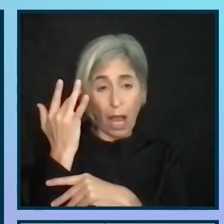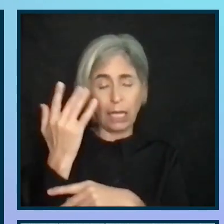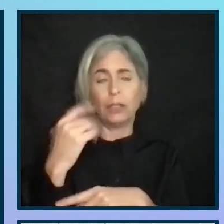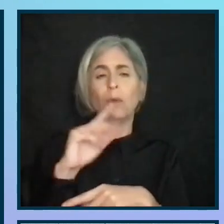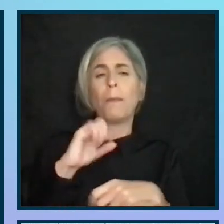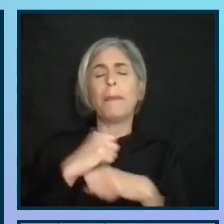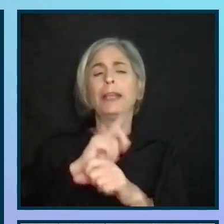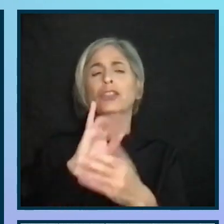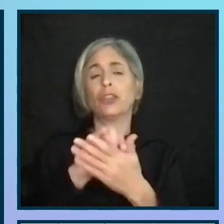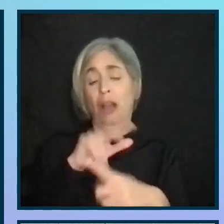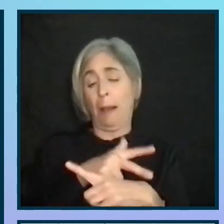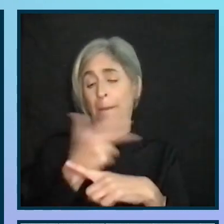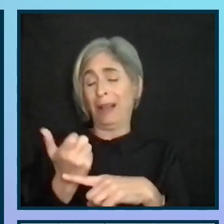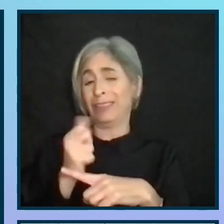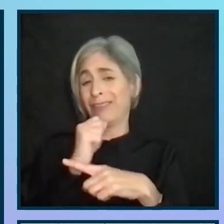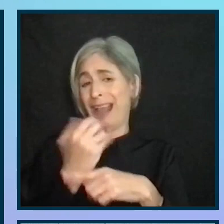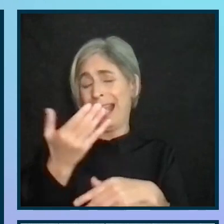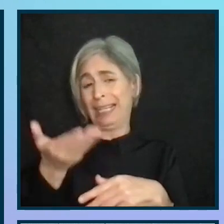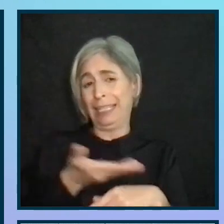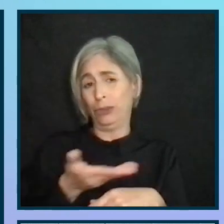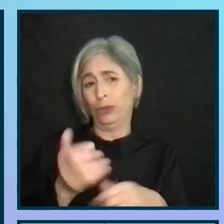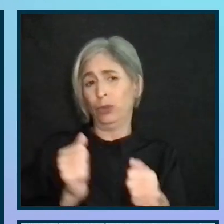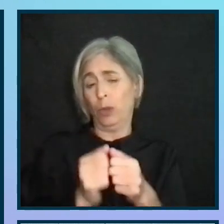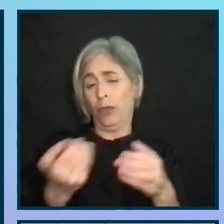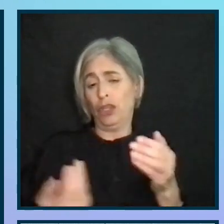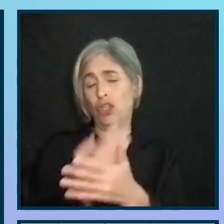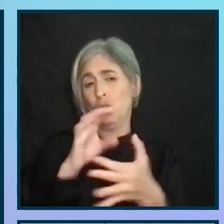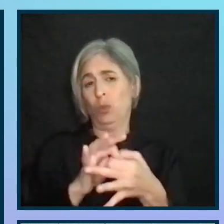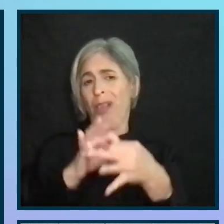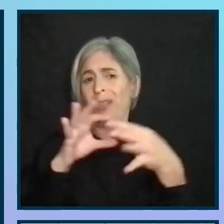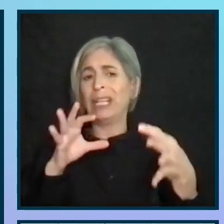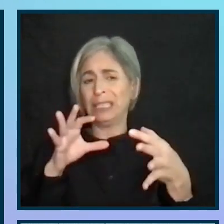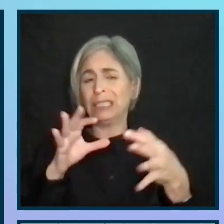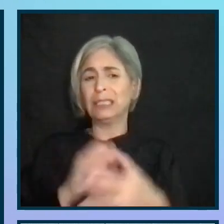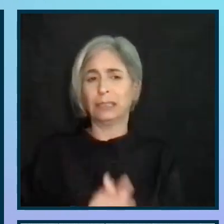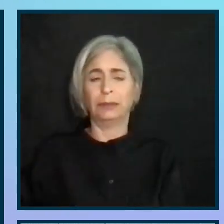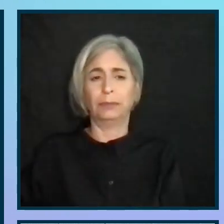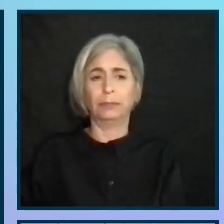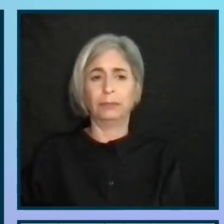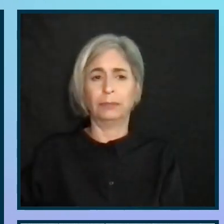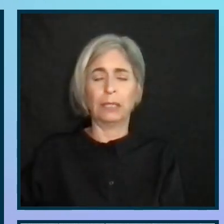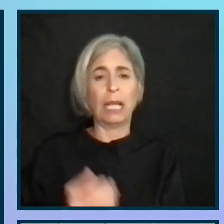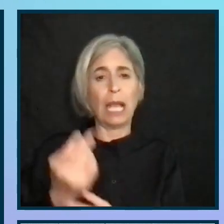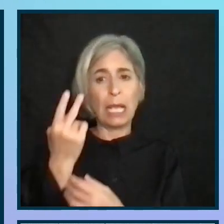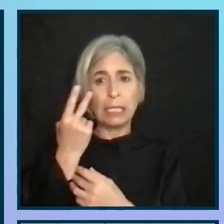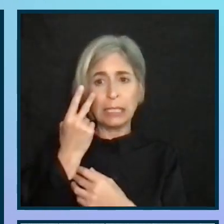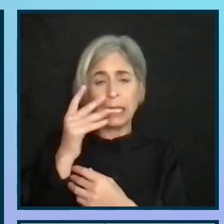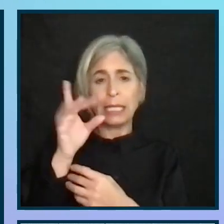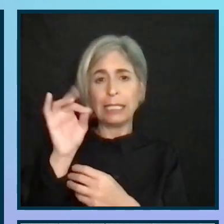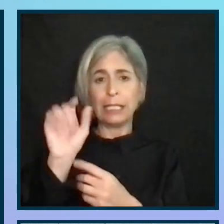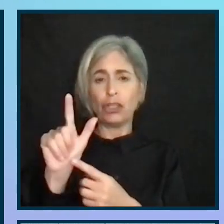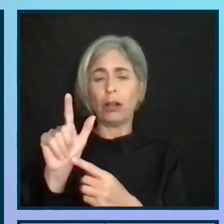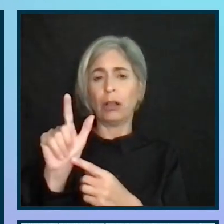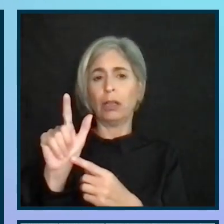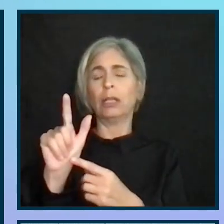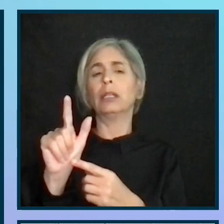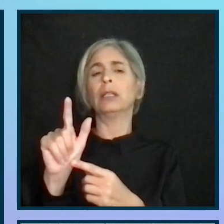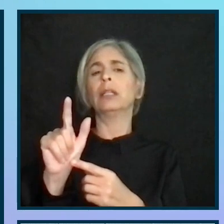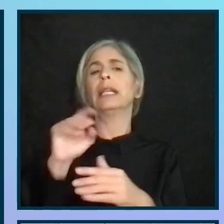are not being introduced with new releases. And I've seen the digital accessibility policy as a standalone policy,